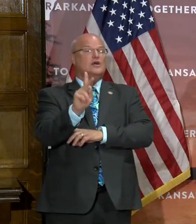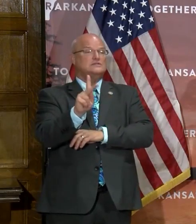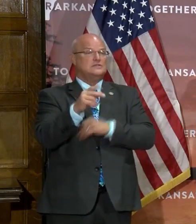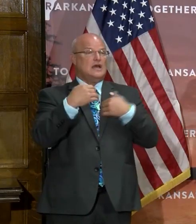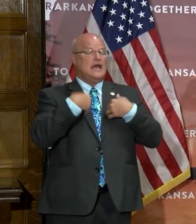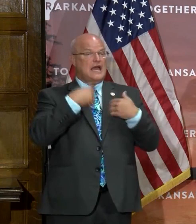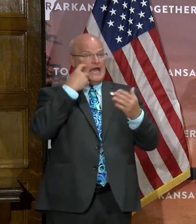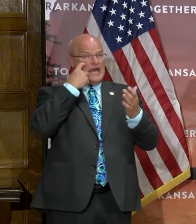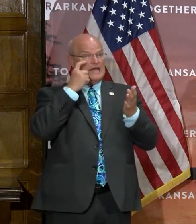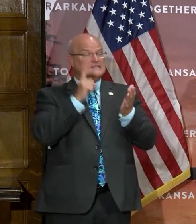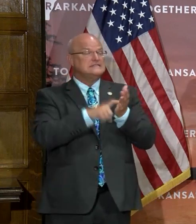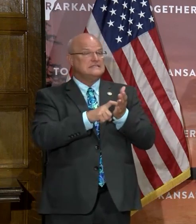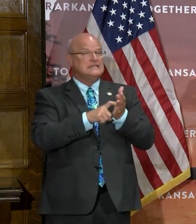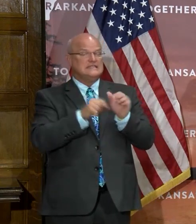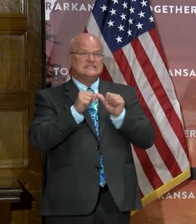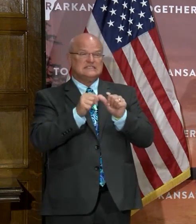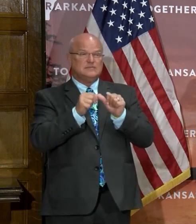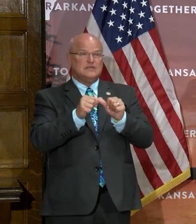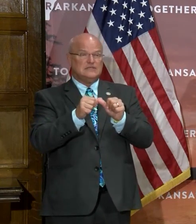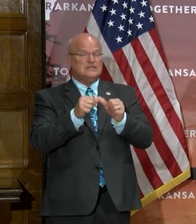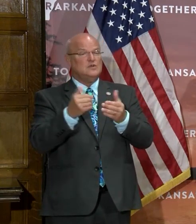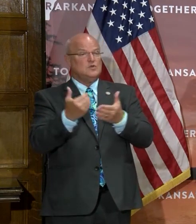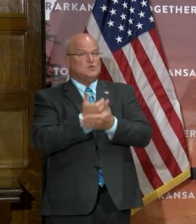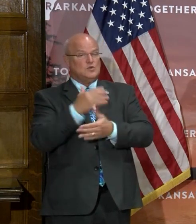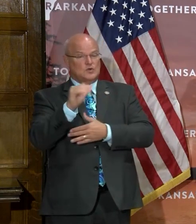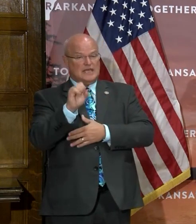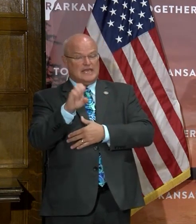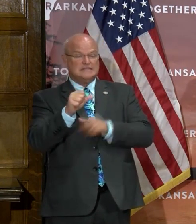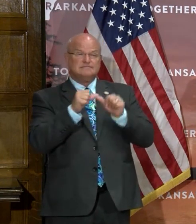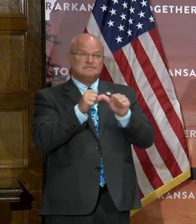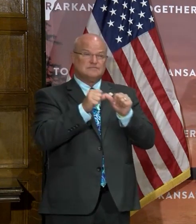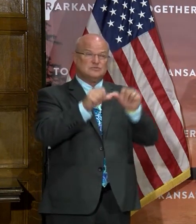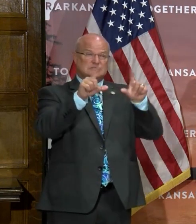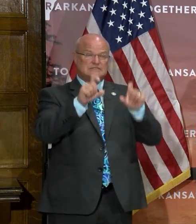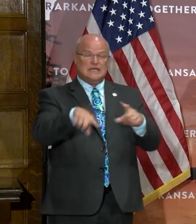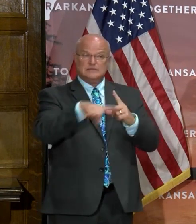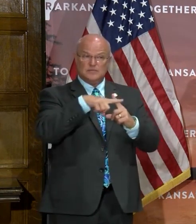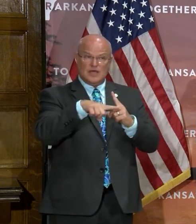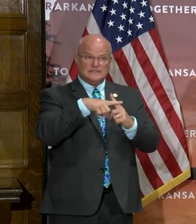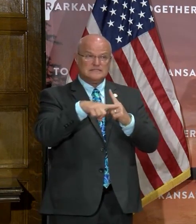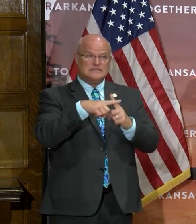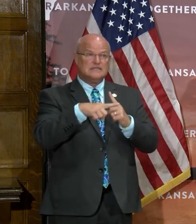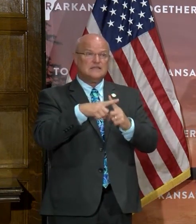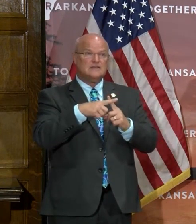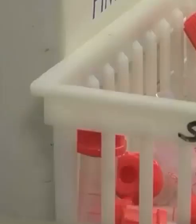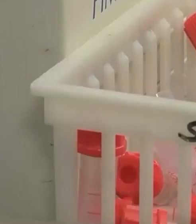STARTING TO SEE THINGS FLATTEN OUT OVERALL... Arkansas has seen stability in new cases and stability in those positivity over the last week